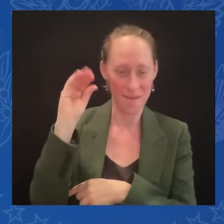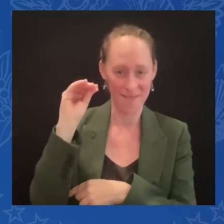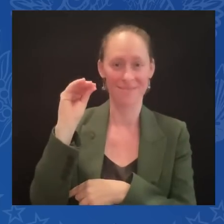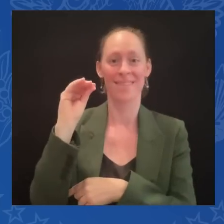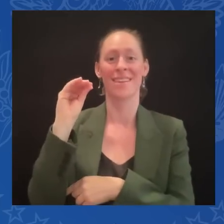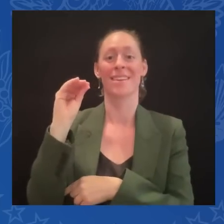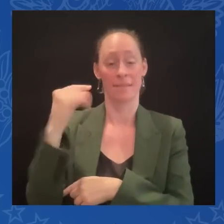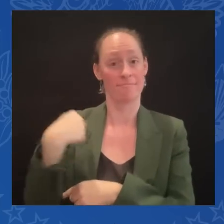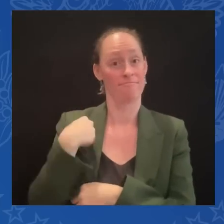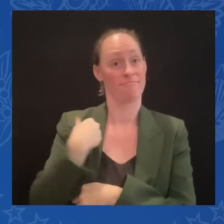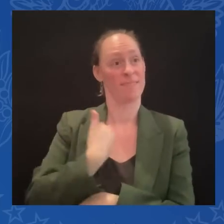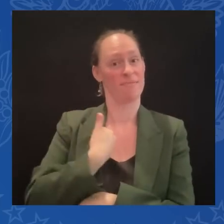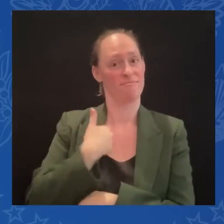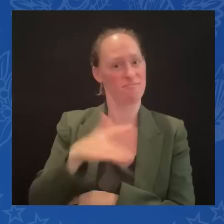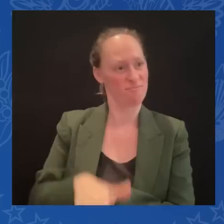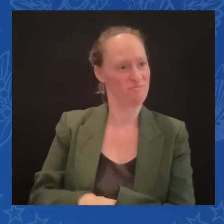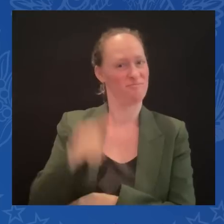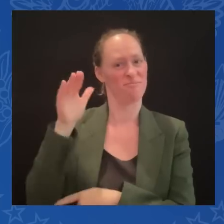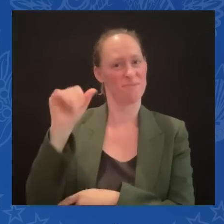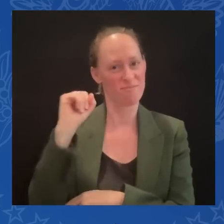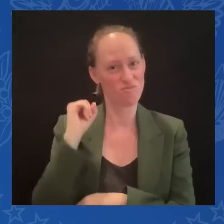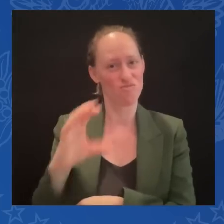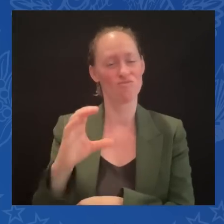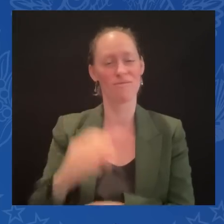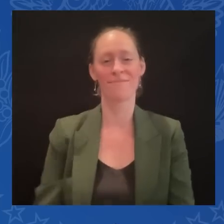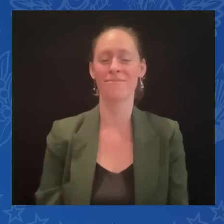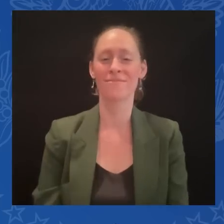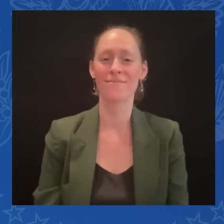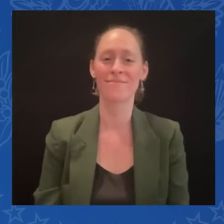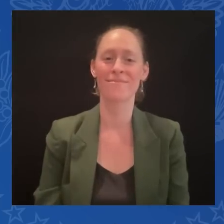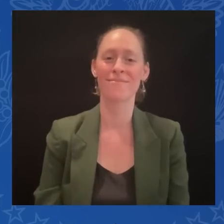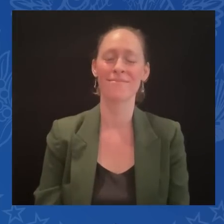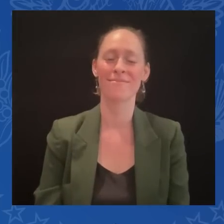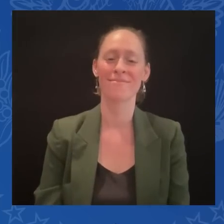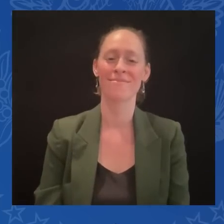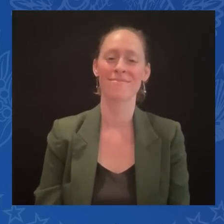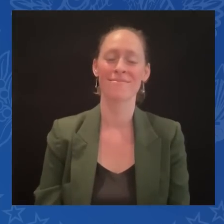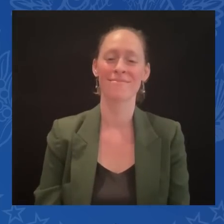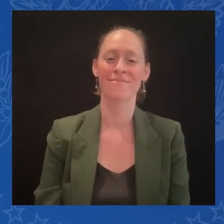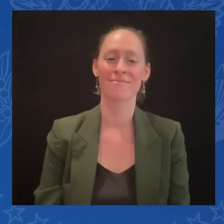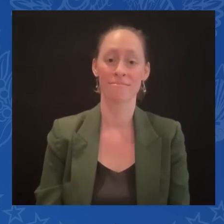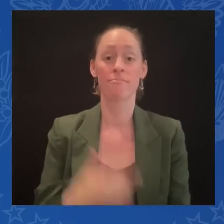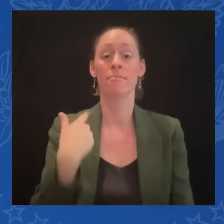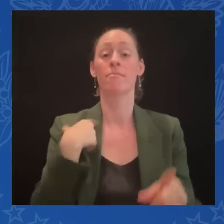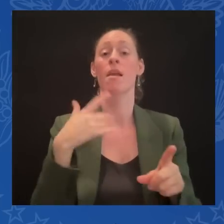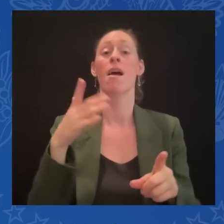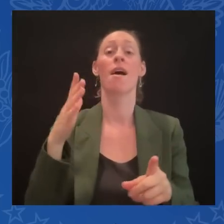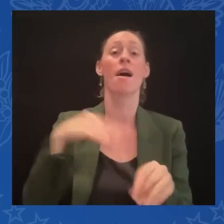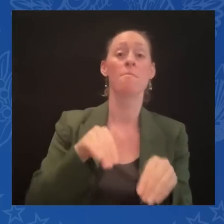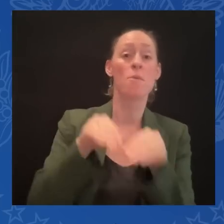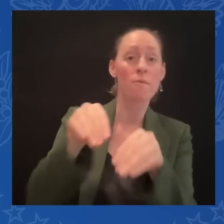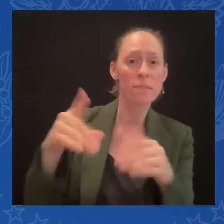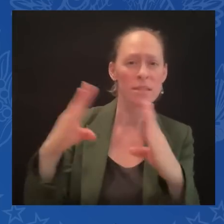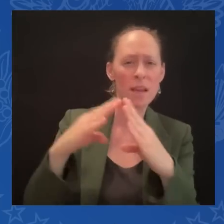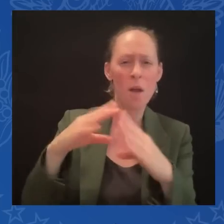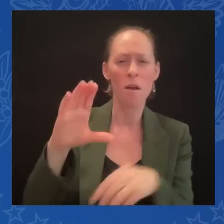I moved to Columbia and -- moved to Columbia to look for work and start my career. During that time, I held various jobs